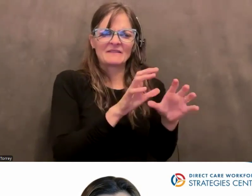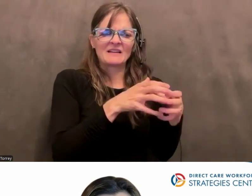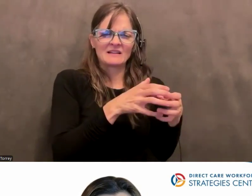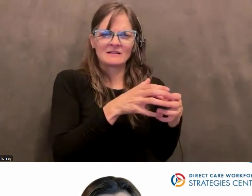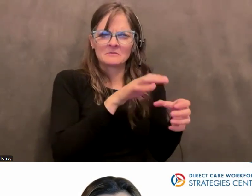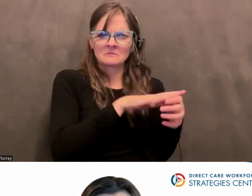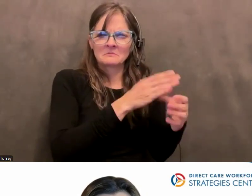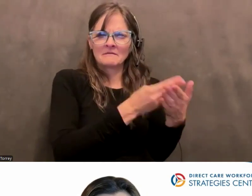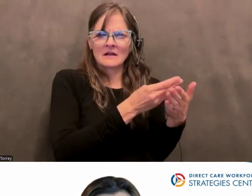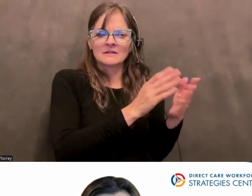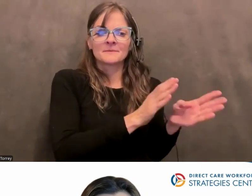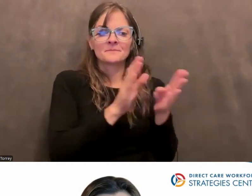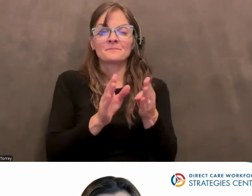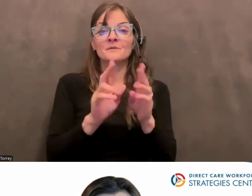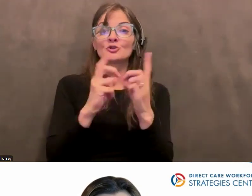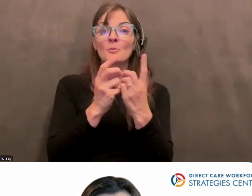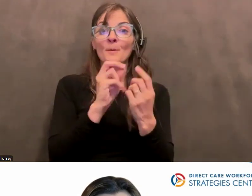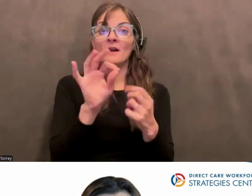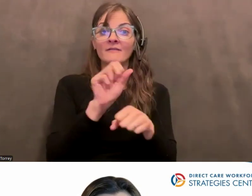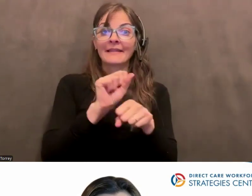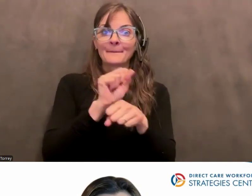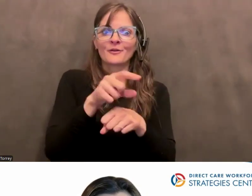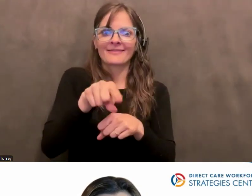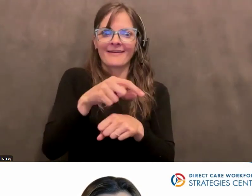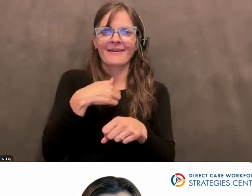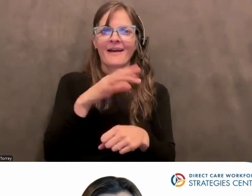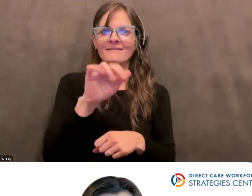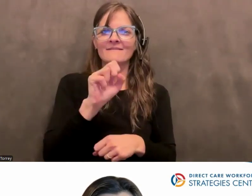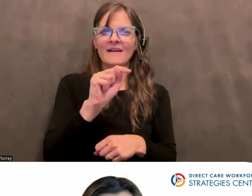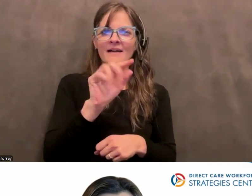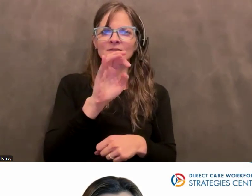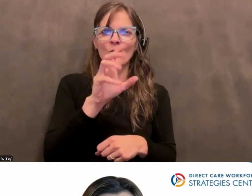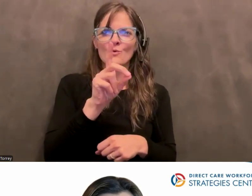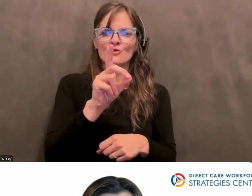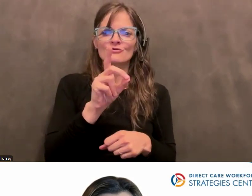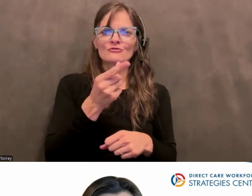has like a fast forward grant that had a workforce for underemployed individuals.